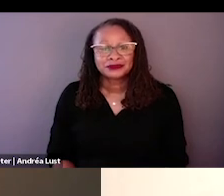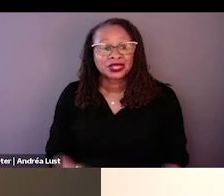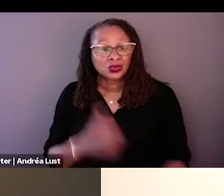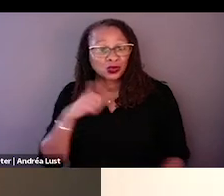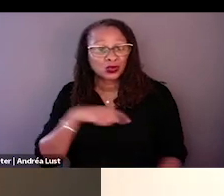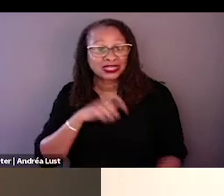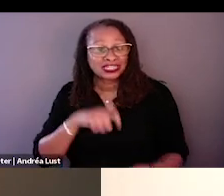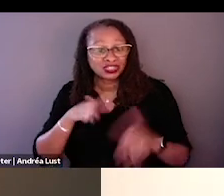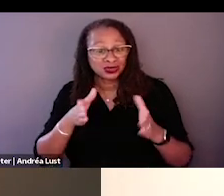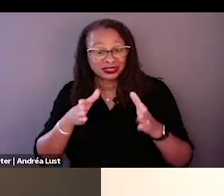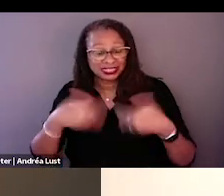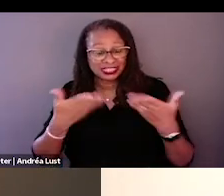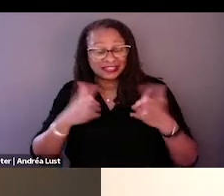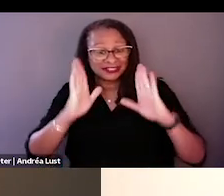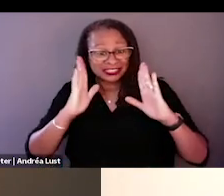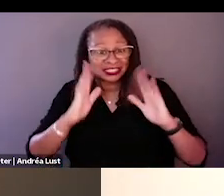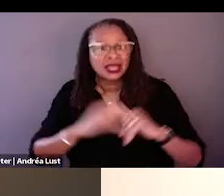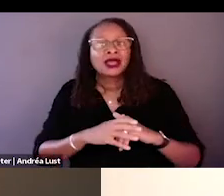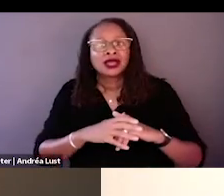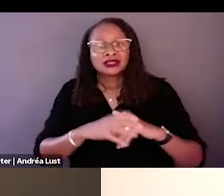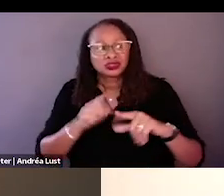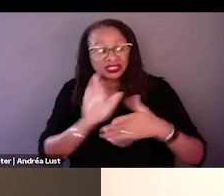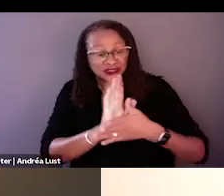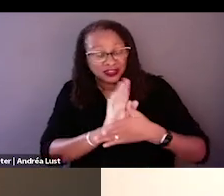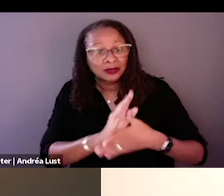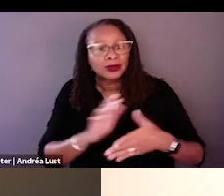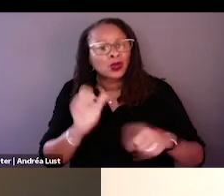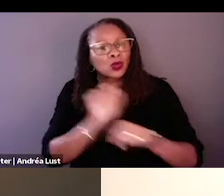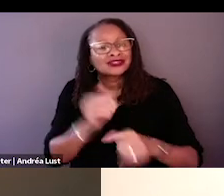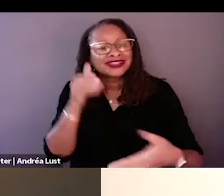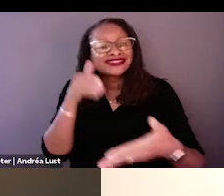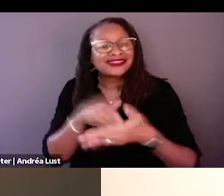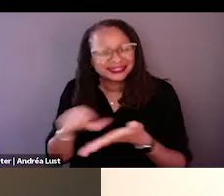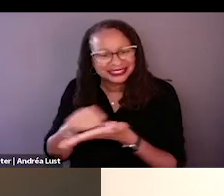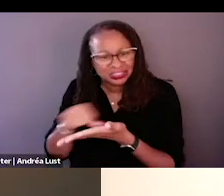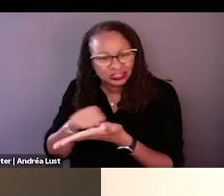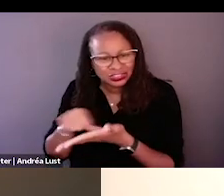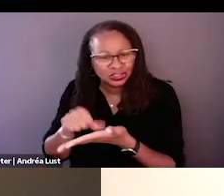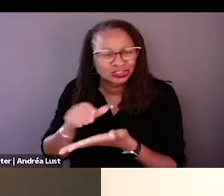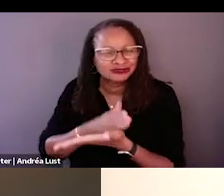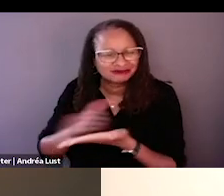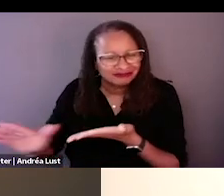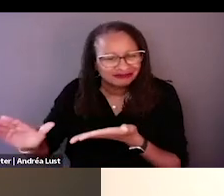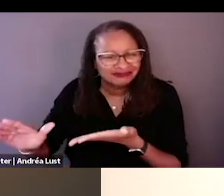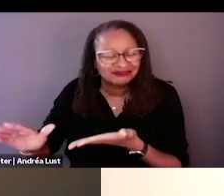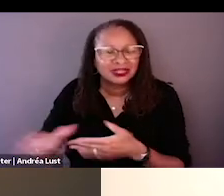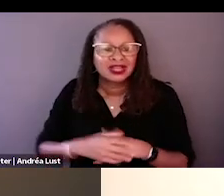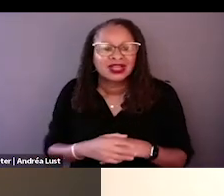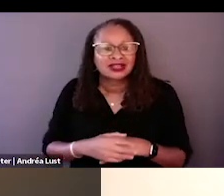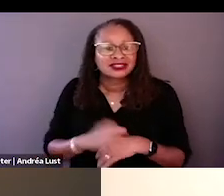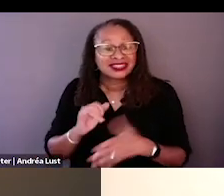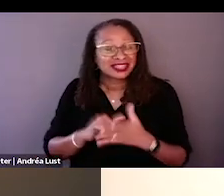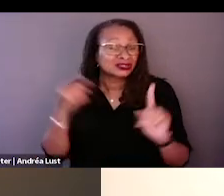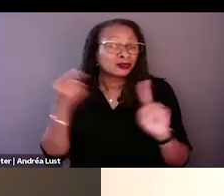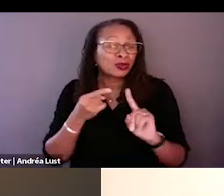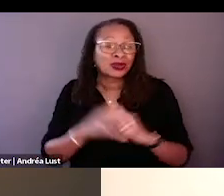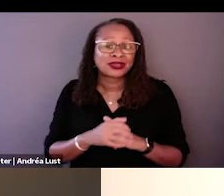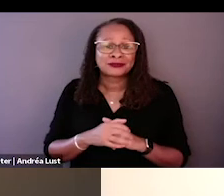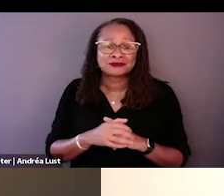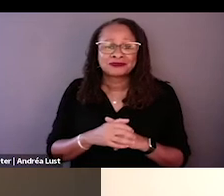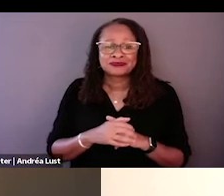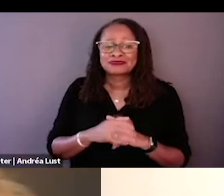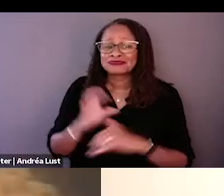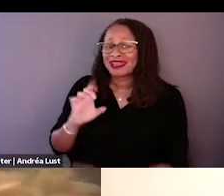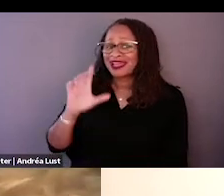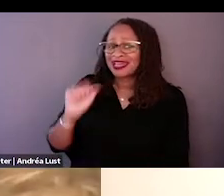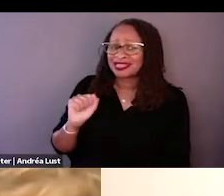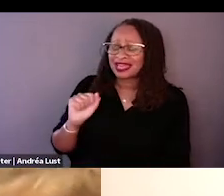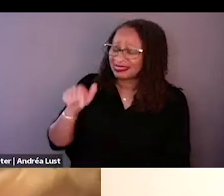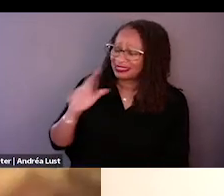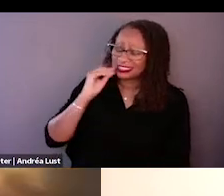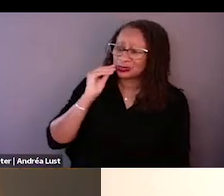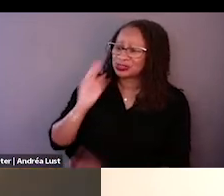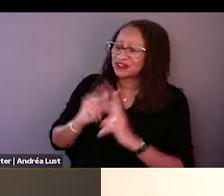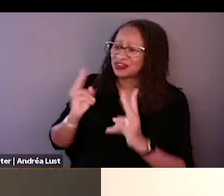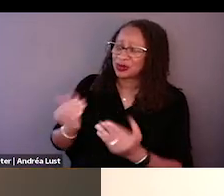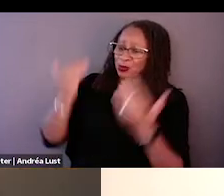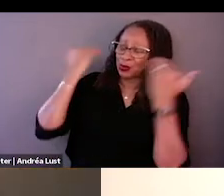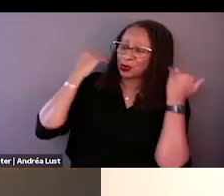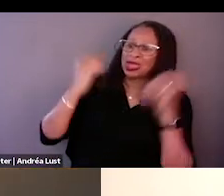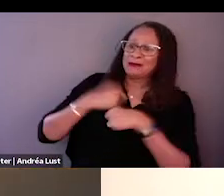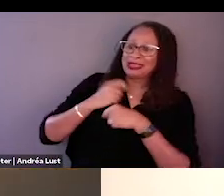the Dutch hollow winter in kitchens people could go to get food, ready to try to blow something up,